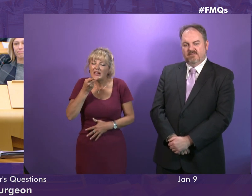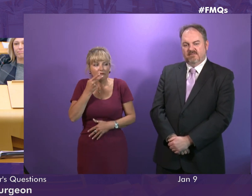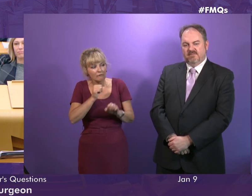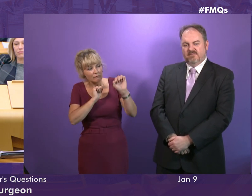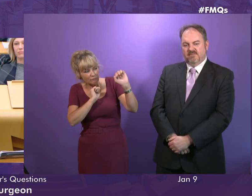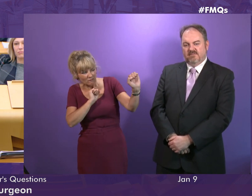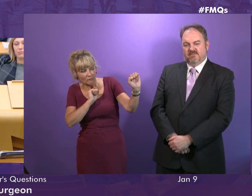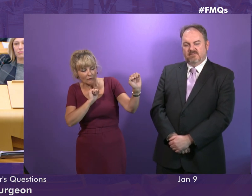that I gave in my first answer.